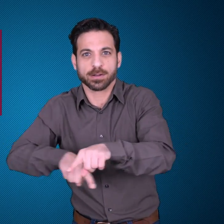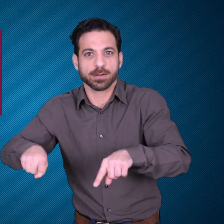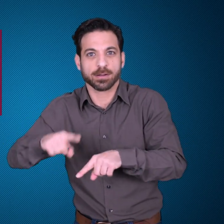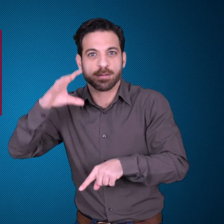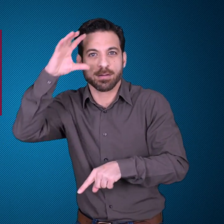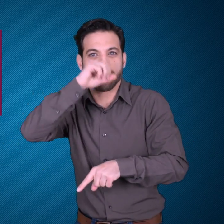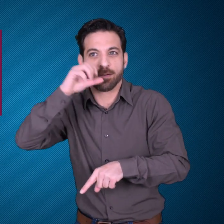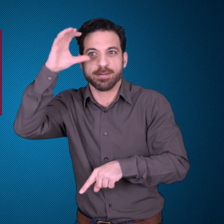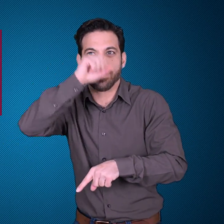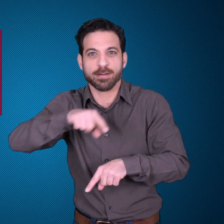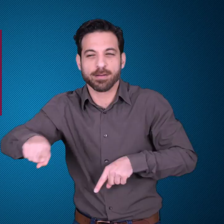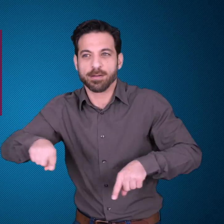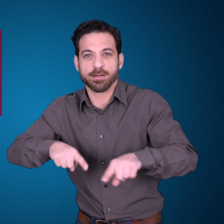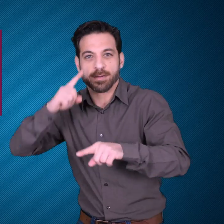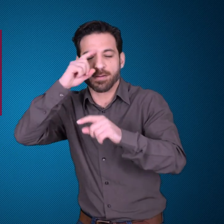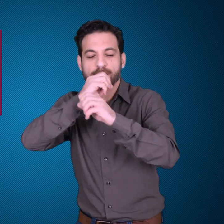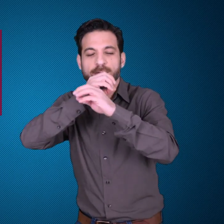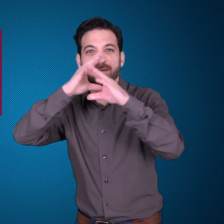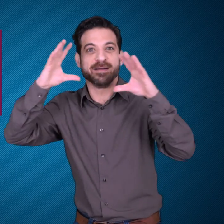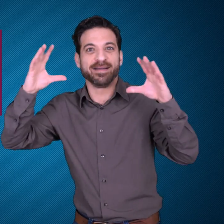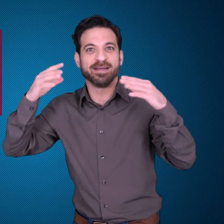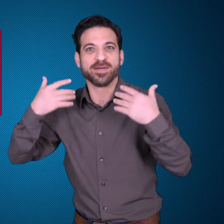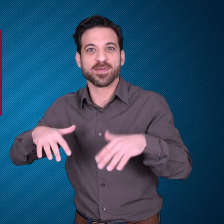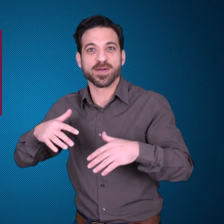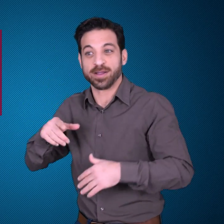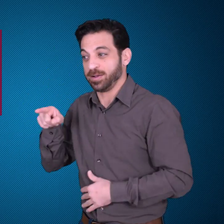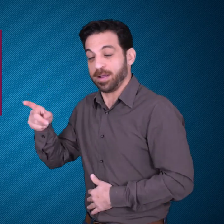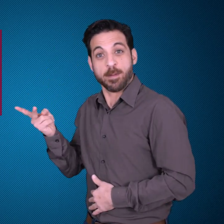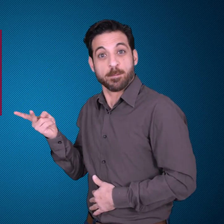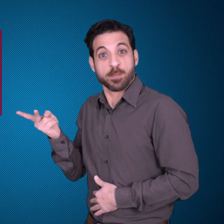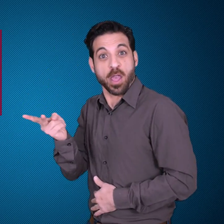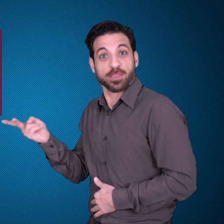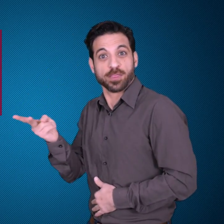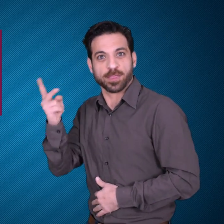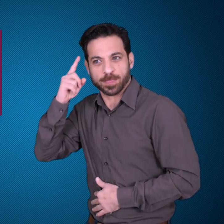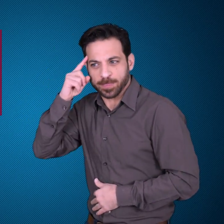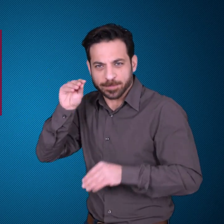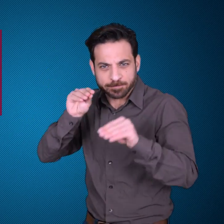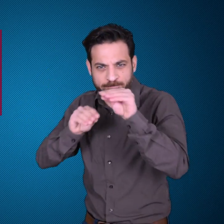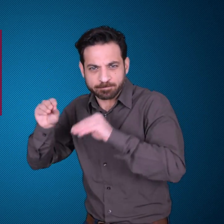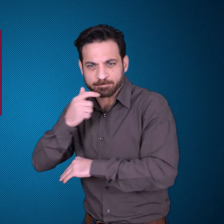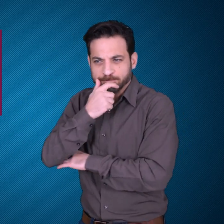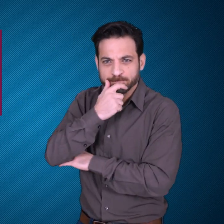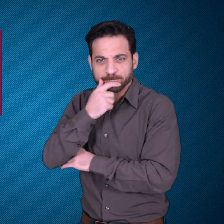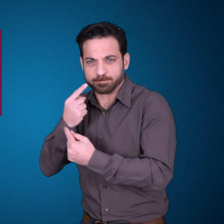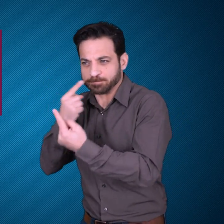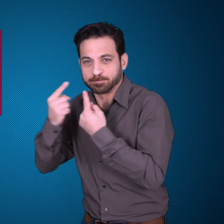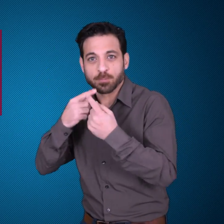They both created a system so Gallego is